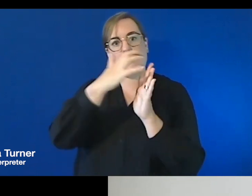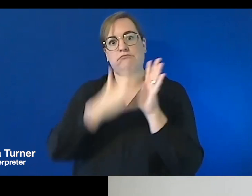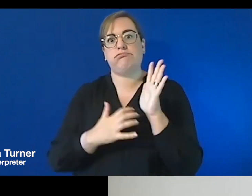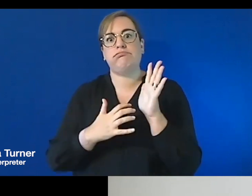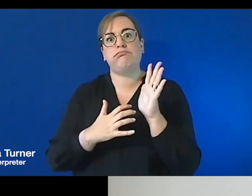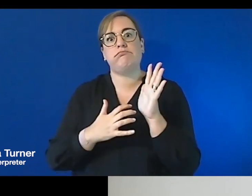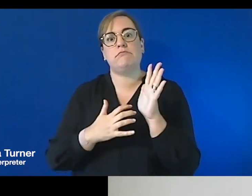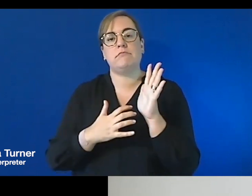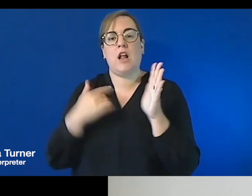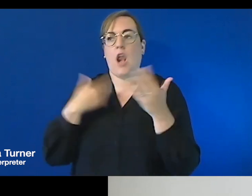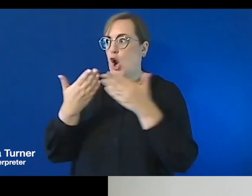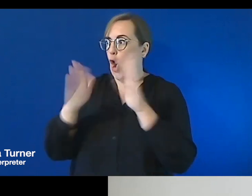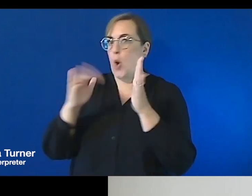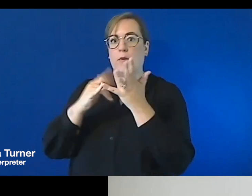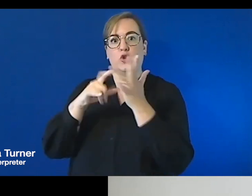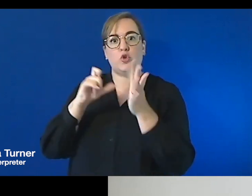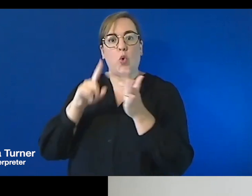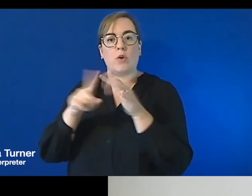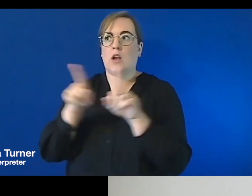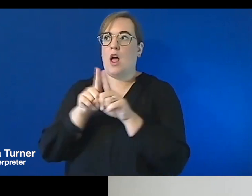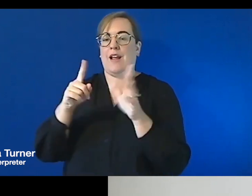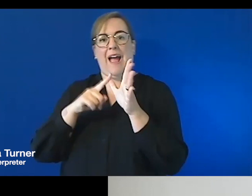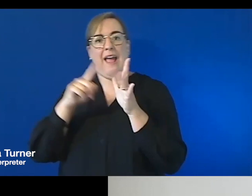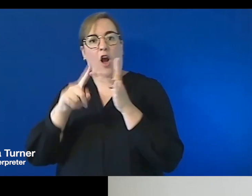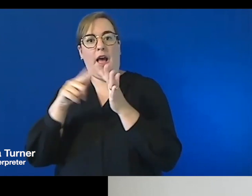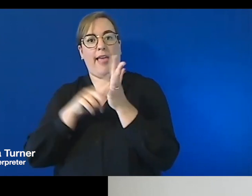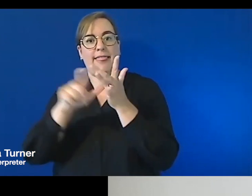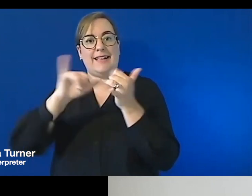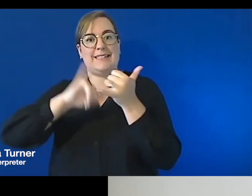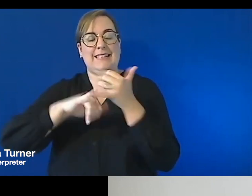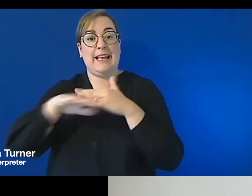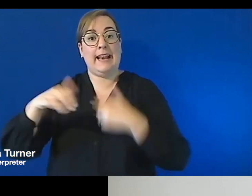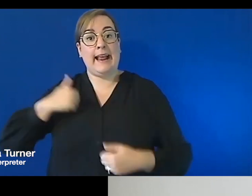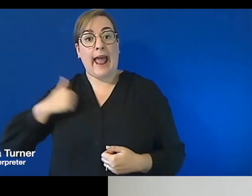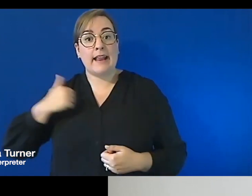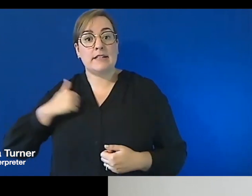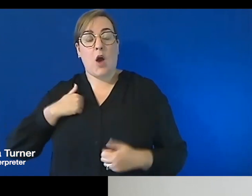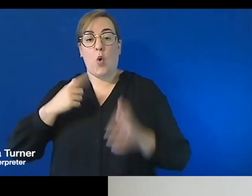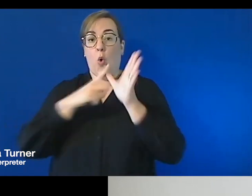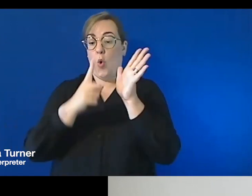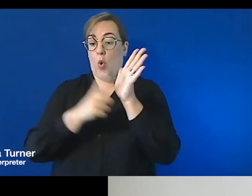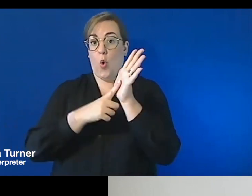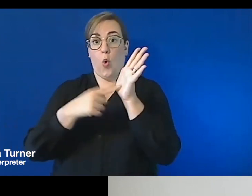Montreal AI Ethics in Canada, like All Tech is Human in New York and we try to create open source